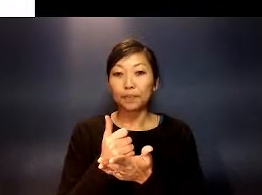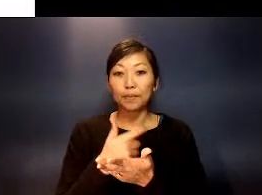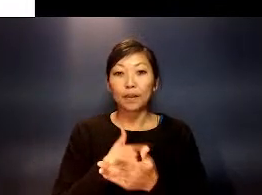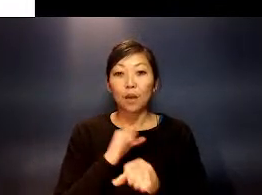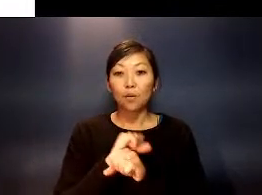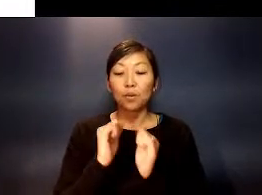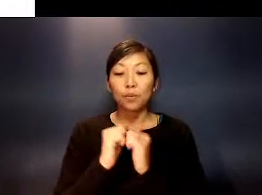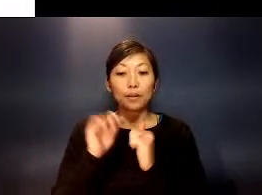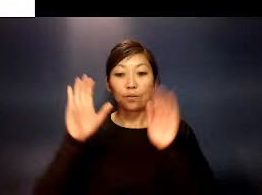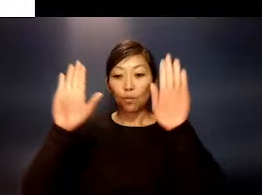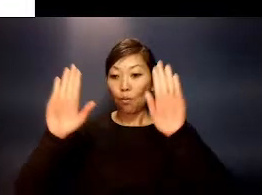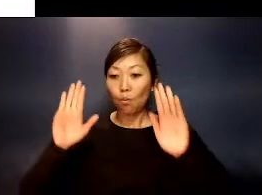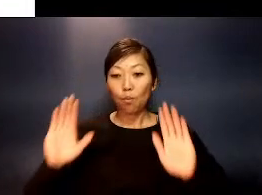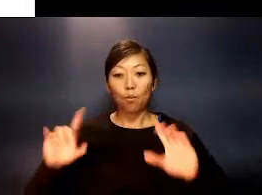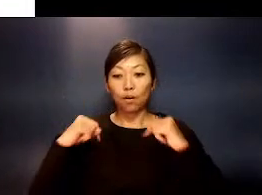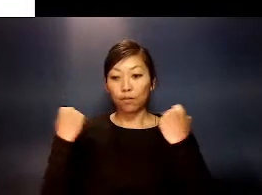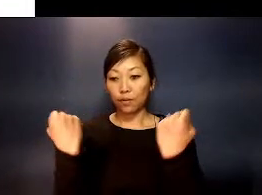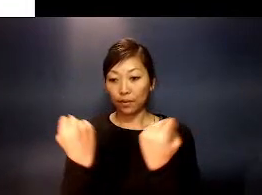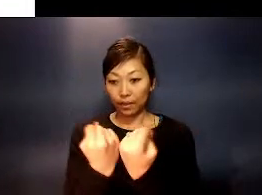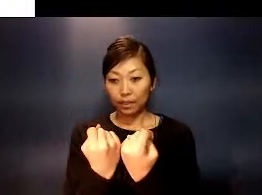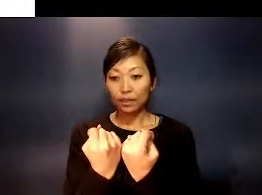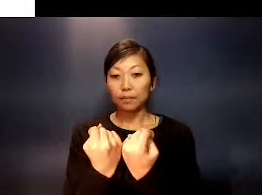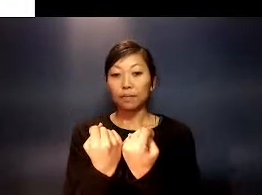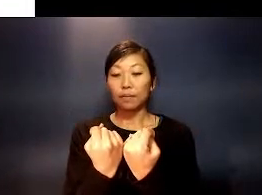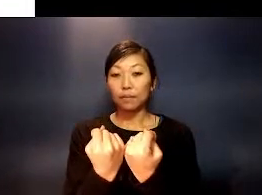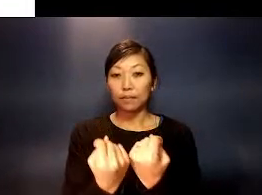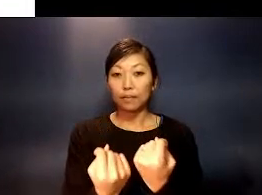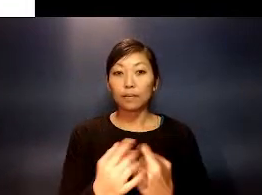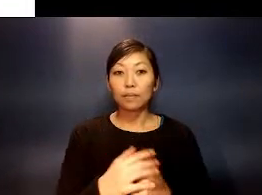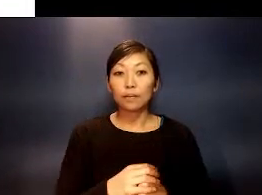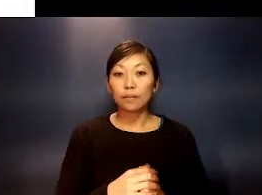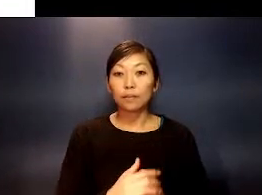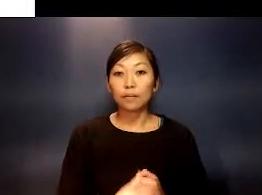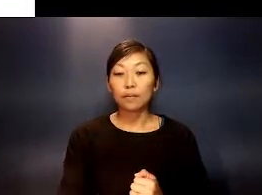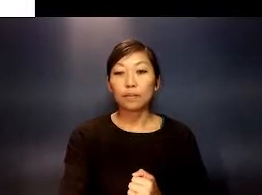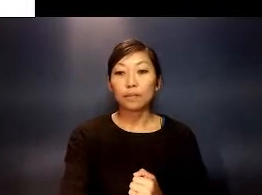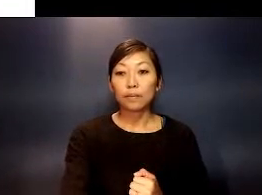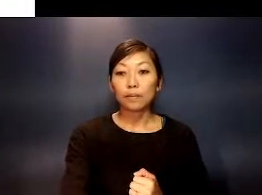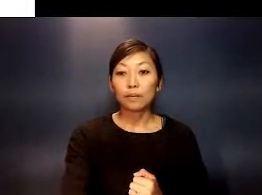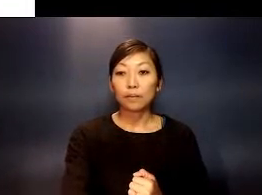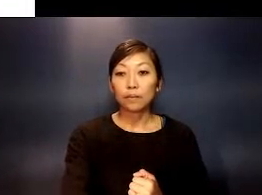HELP THE FOLKS. SO WE HAVE TO HELP THEM MAKE SURE THEY DO THEIR JOB.